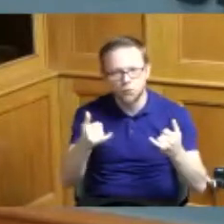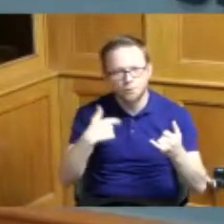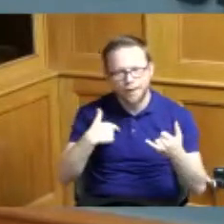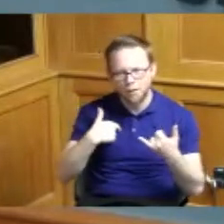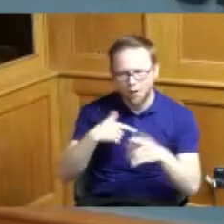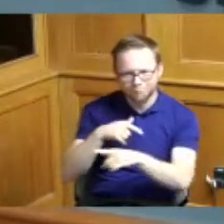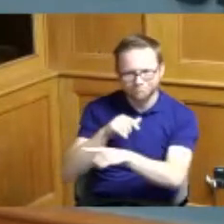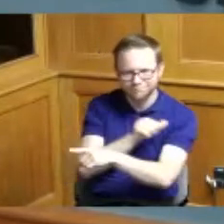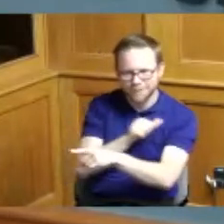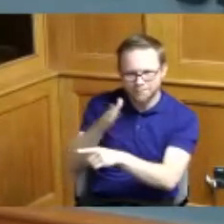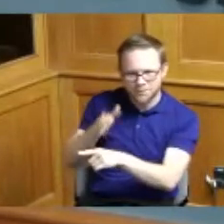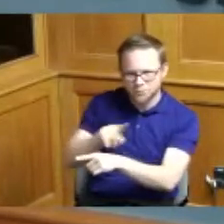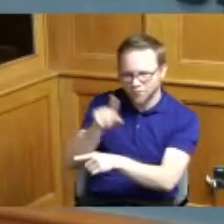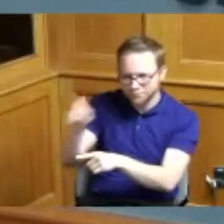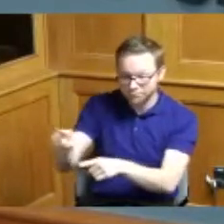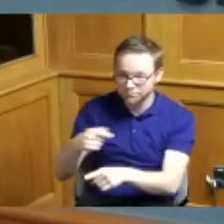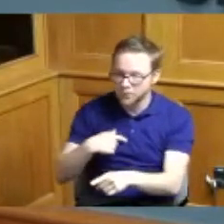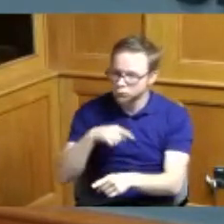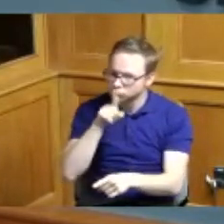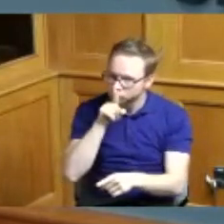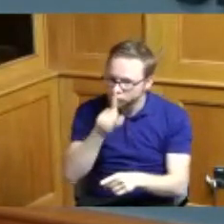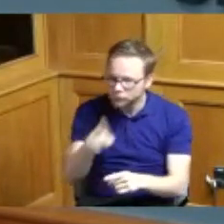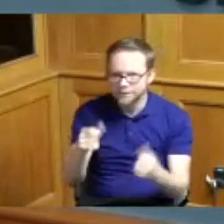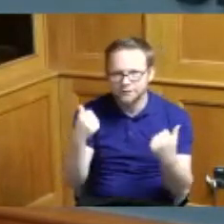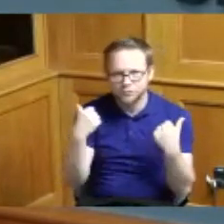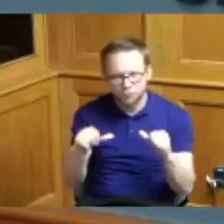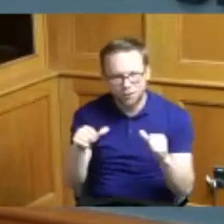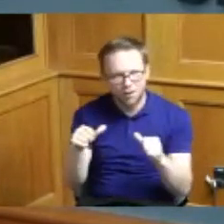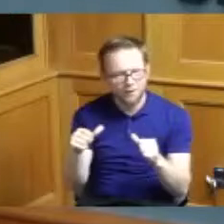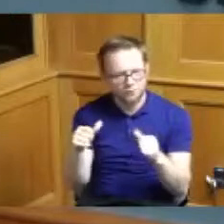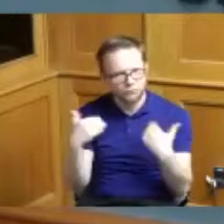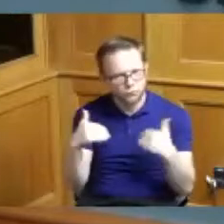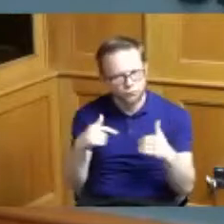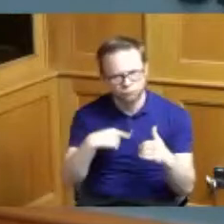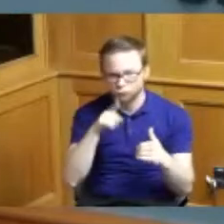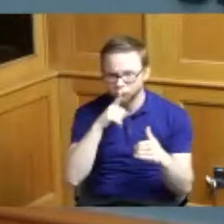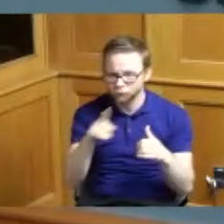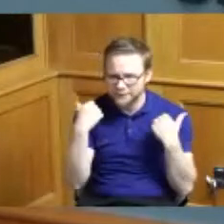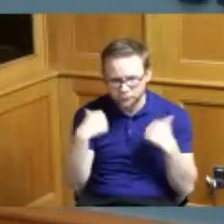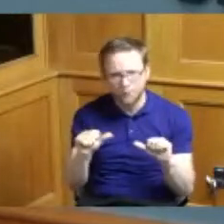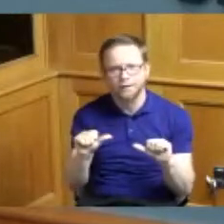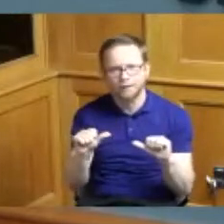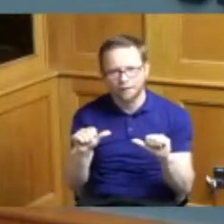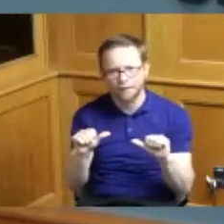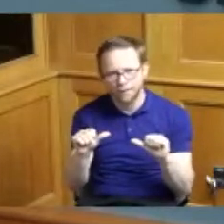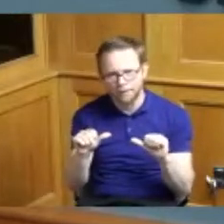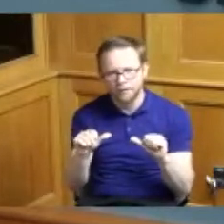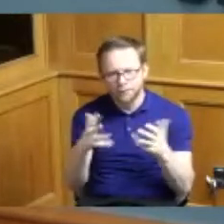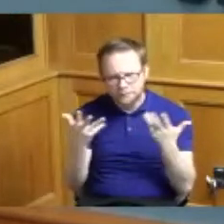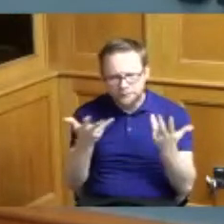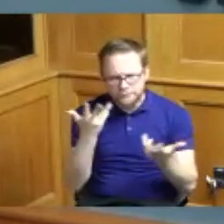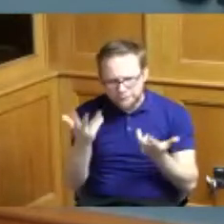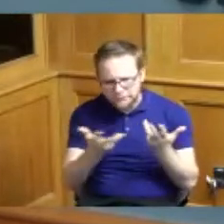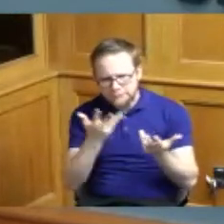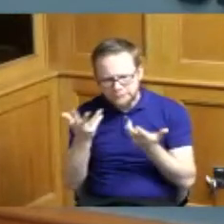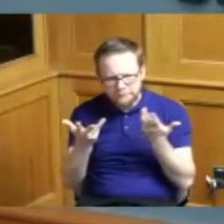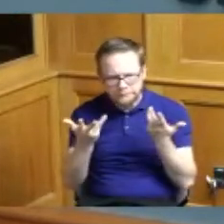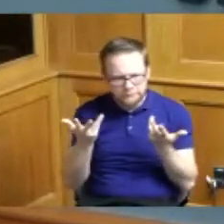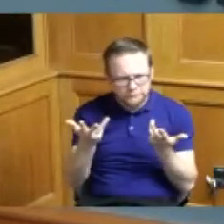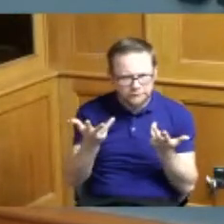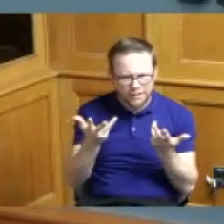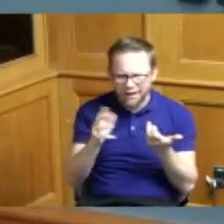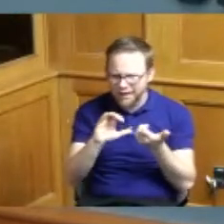because I've been trying my hardest I really have trying to figure out a way to make this thing work